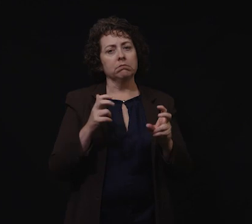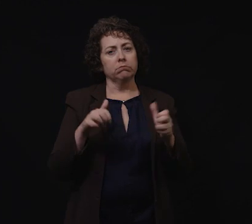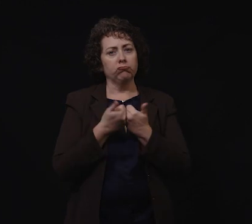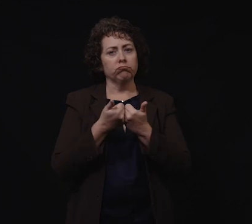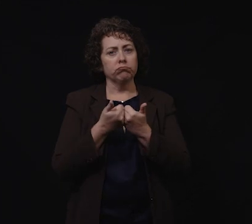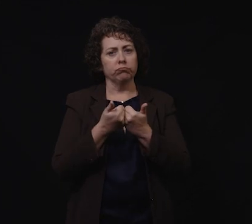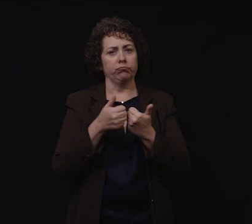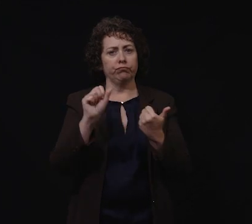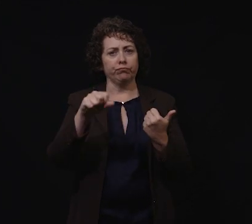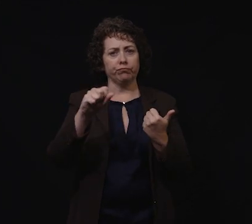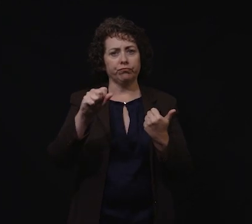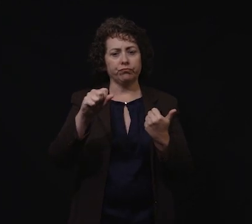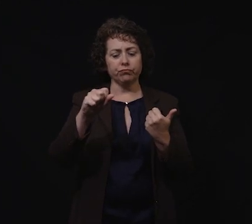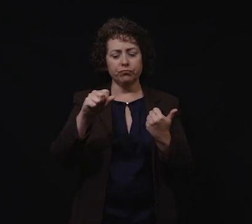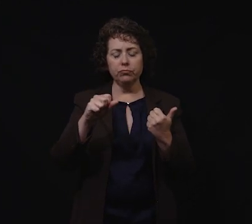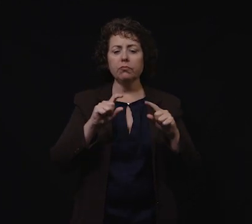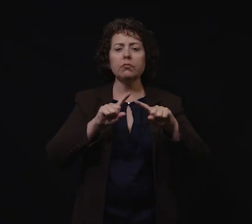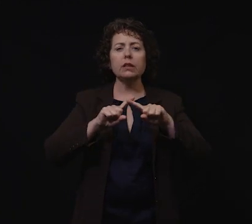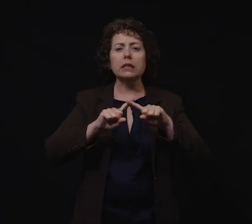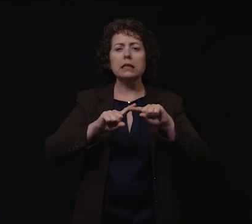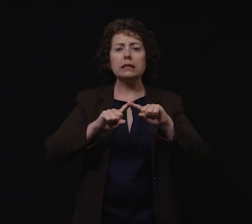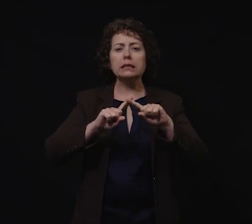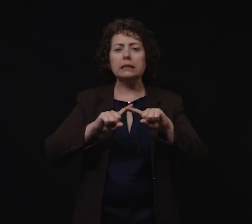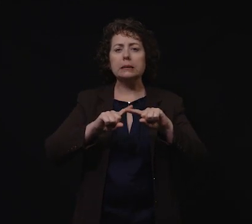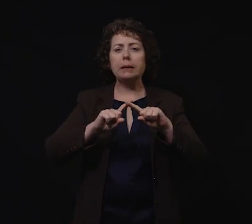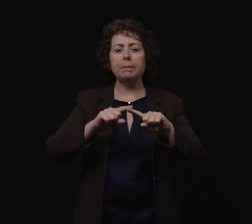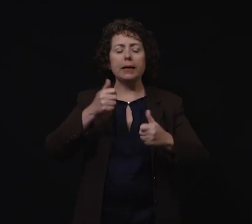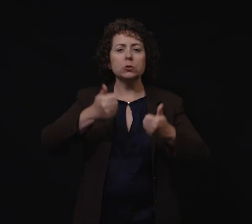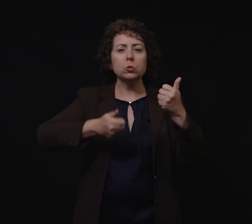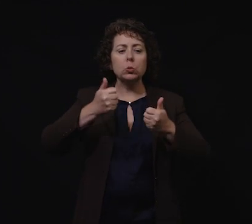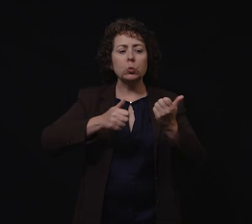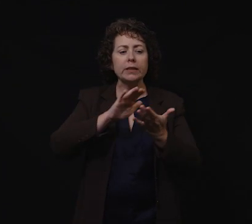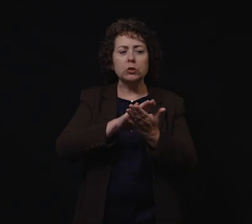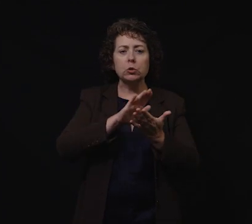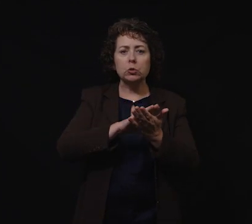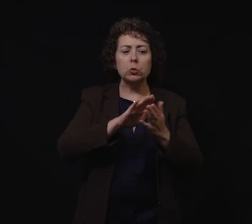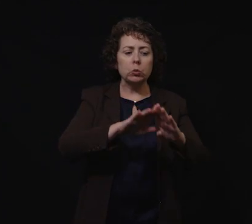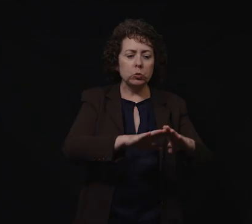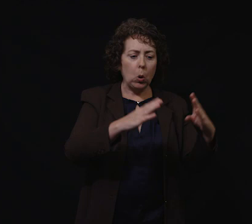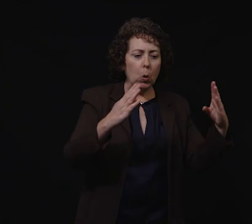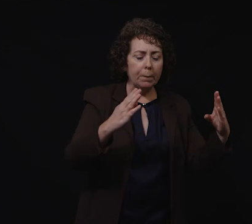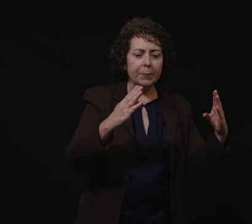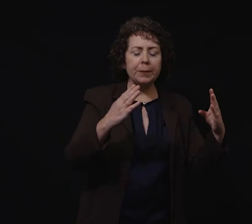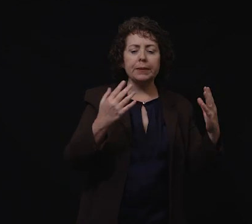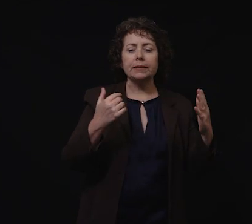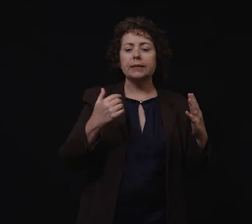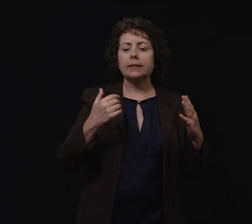You know depending on which which schools we can get open and how many men how much?